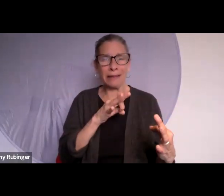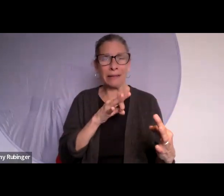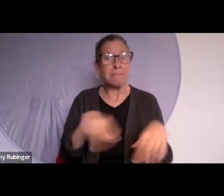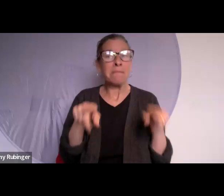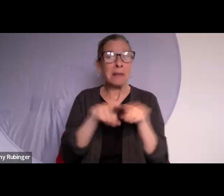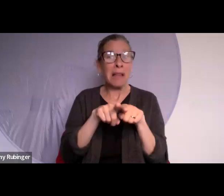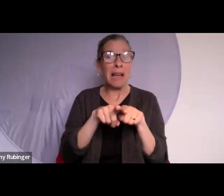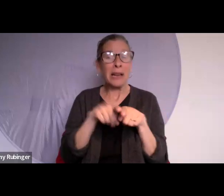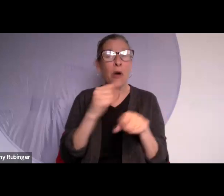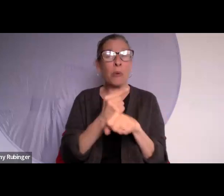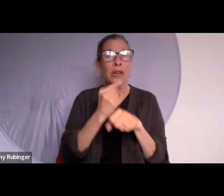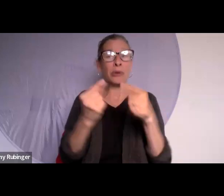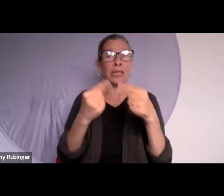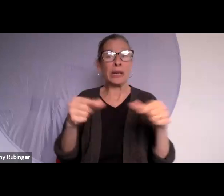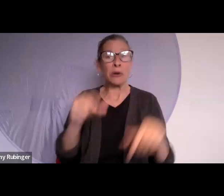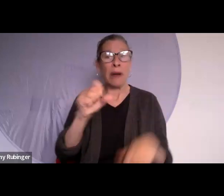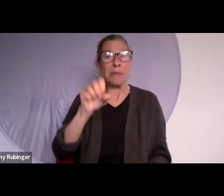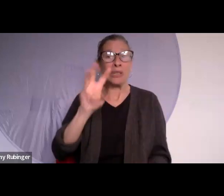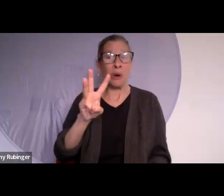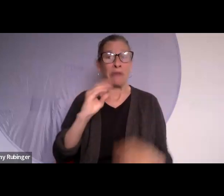grammar software and it corrects a correction that doesn't really